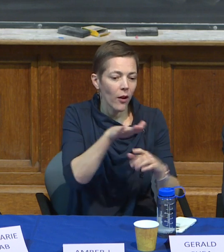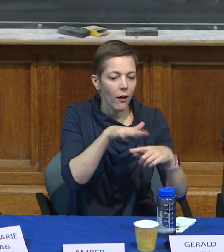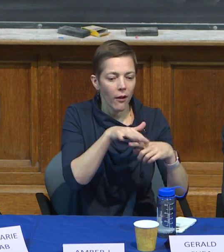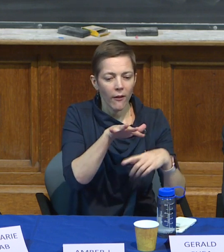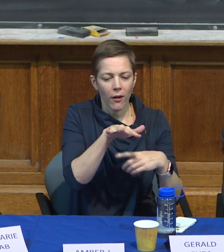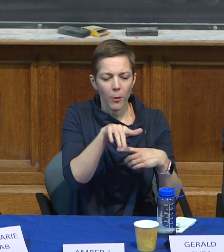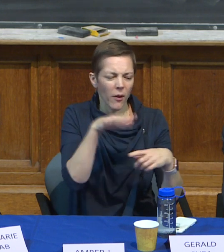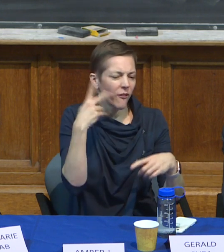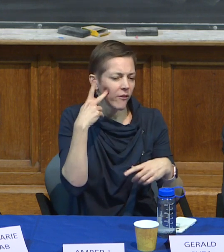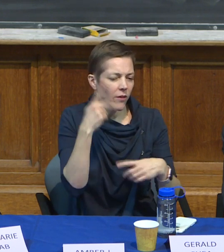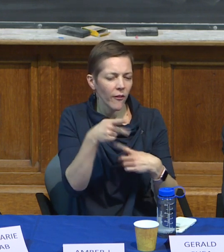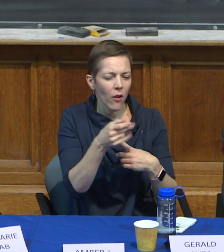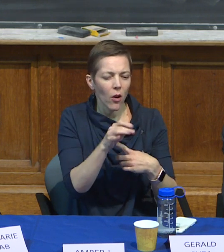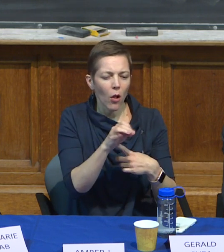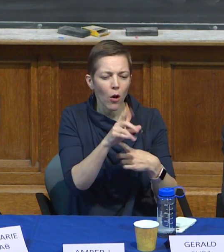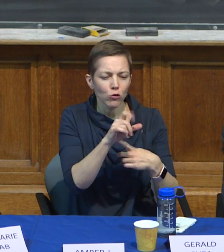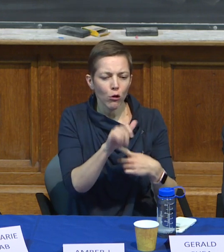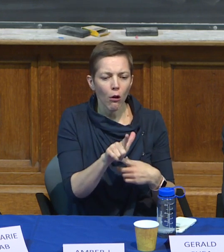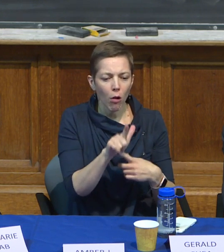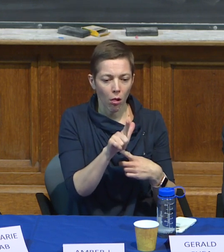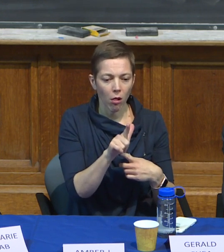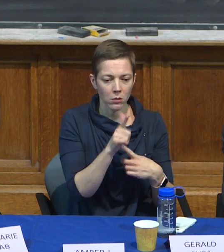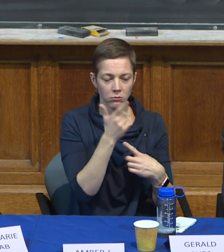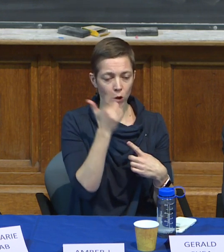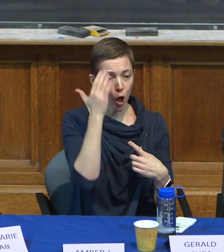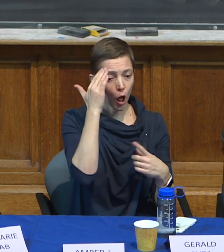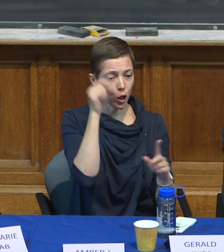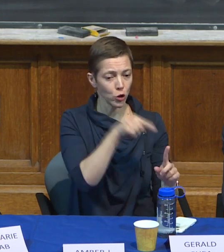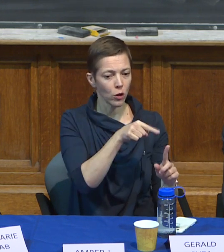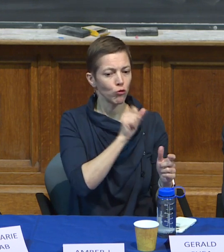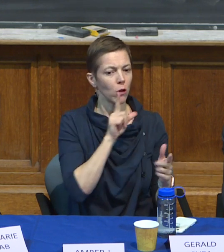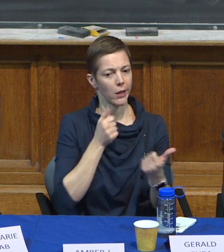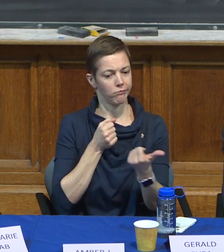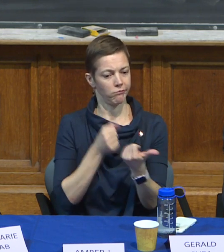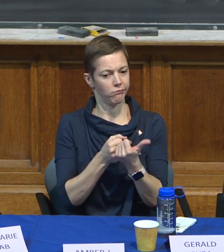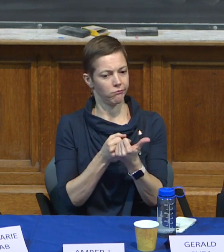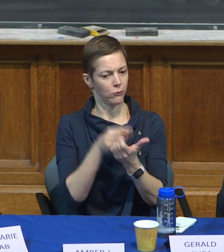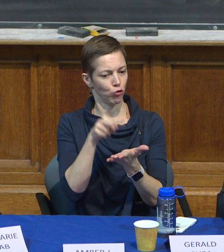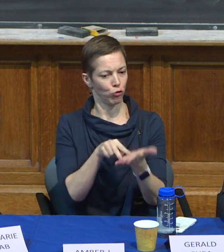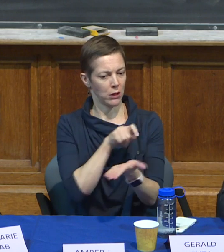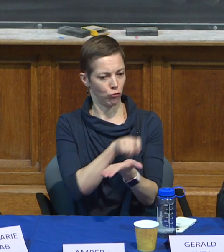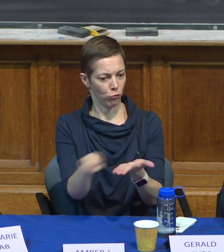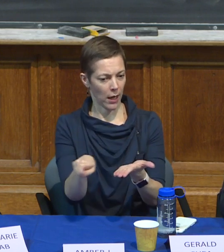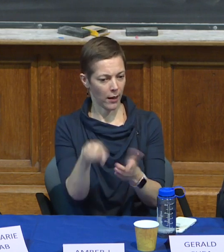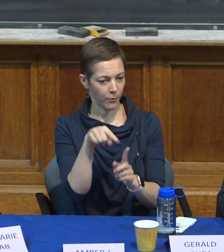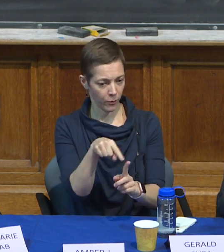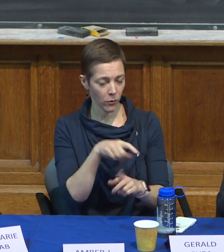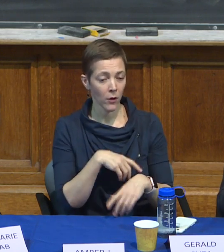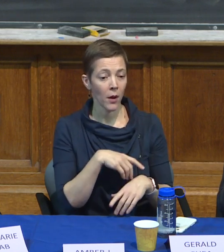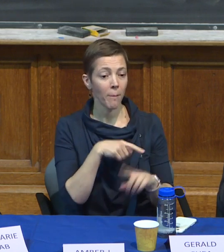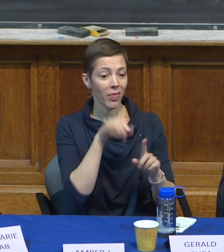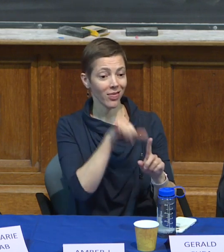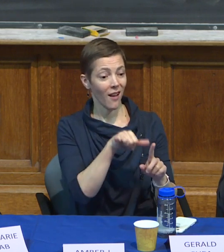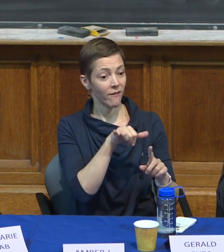There's much research that shows phonological knowledge of language really boosts the ability to learn